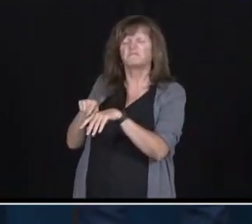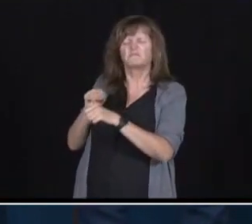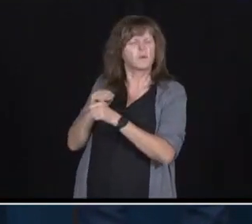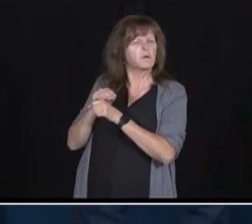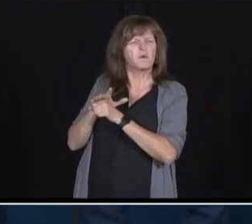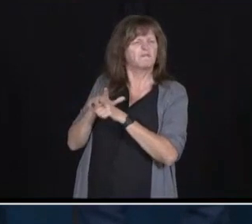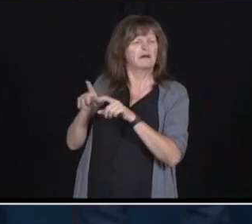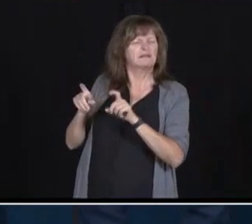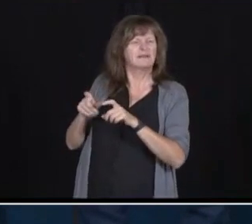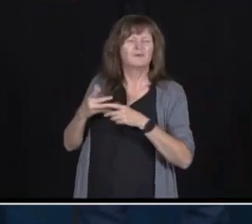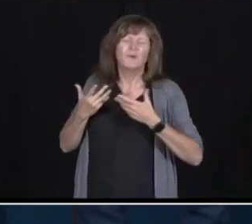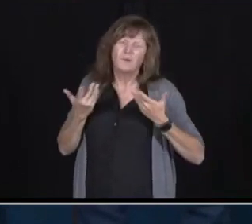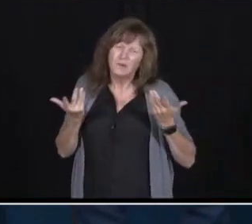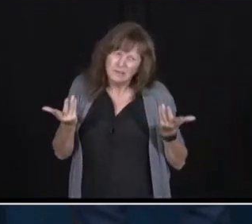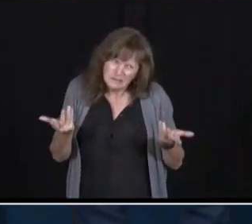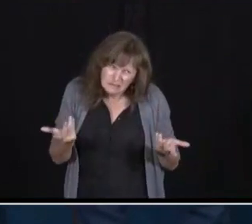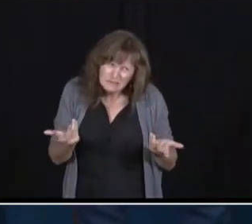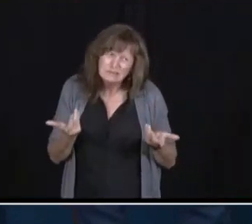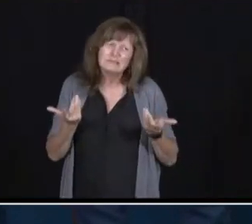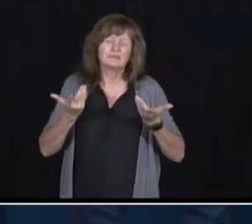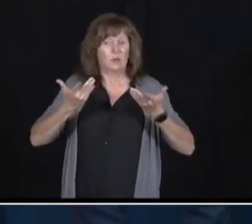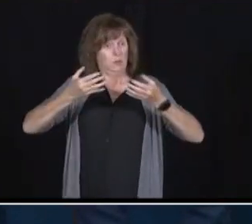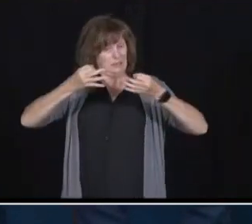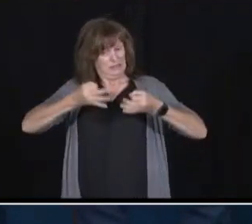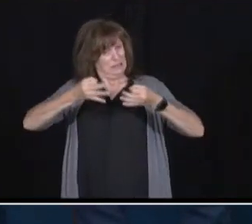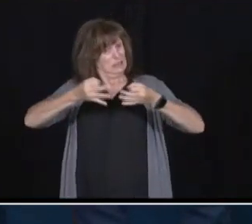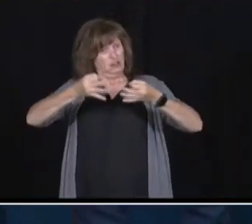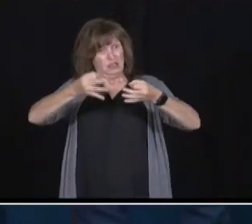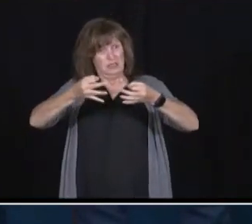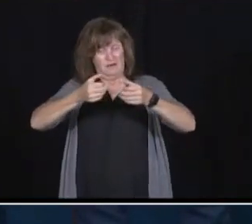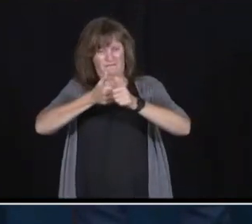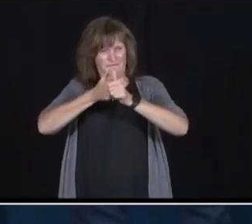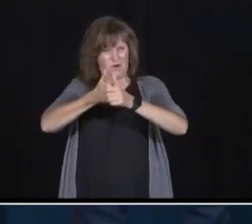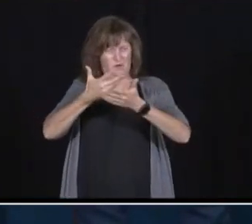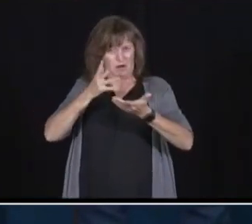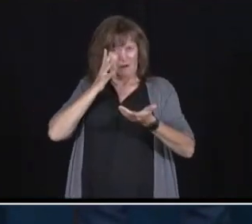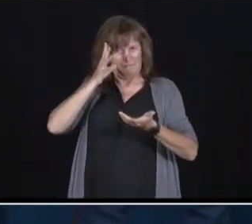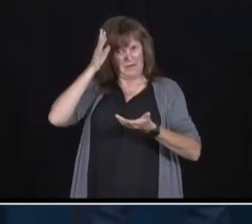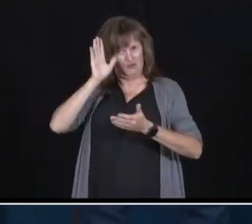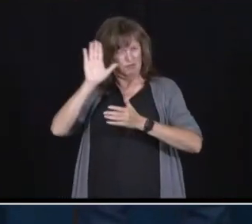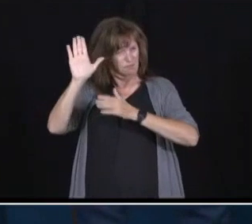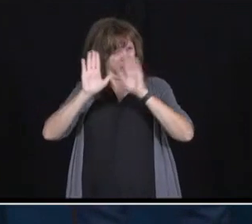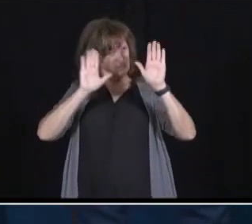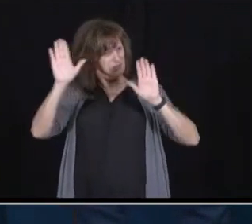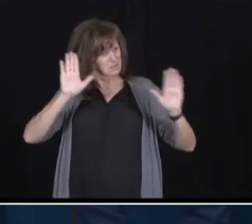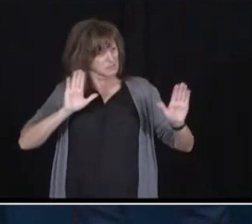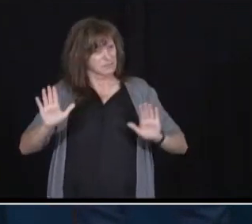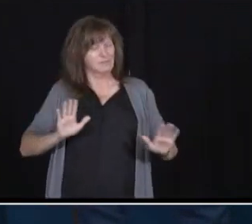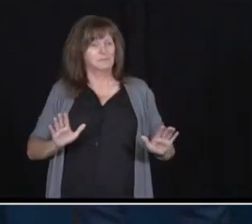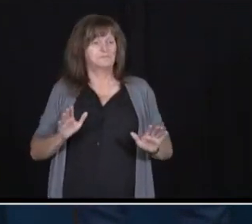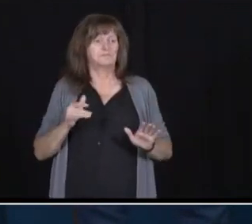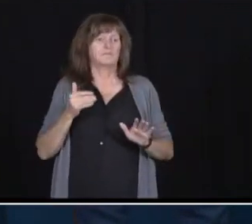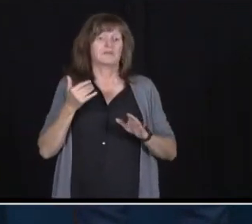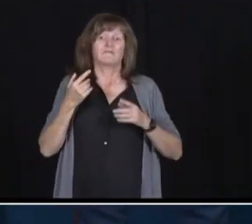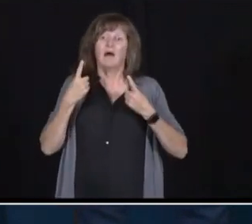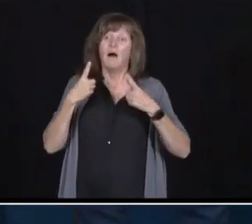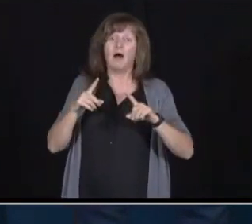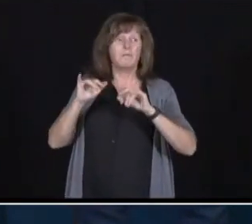aware of that and would have a discussion with the family and members and not and would make recommendations